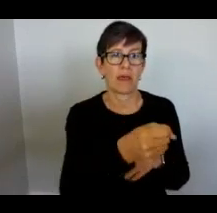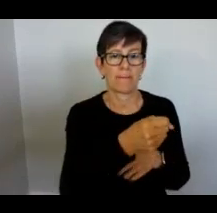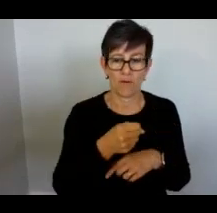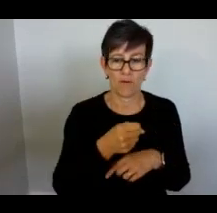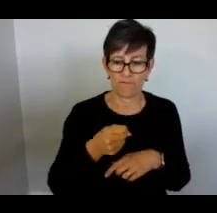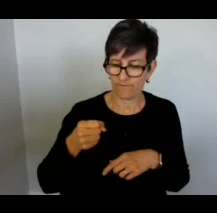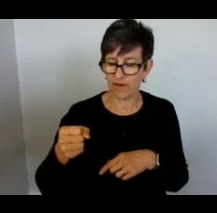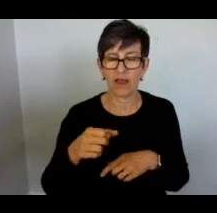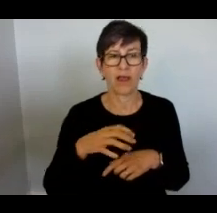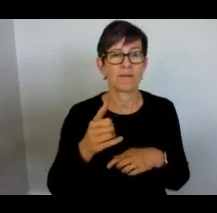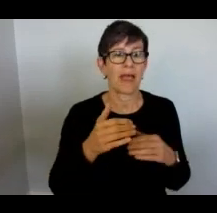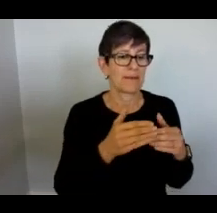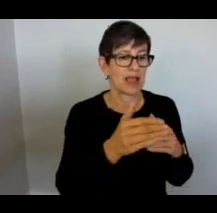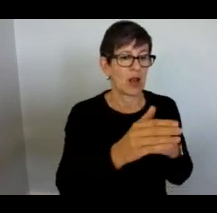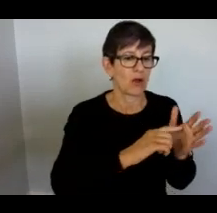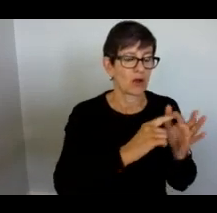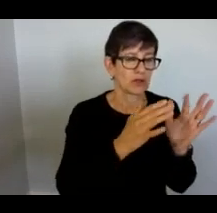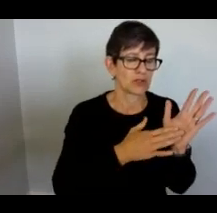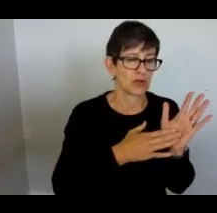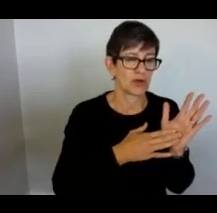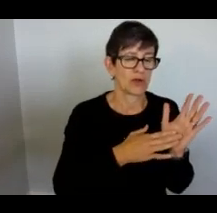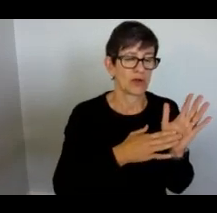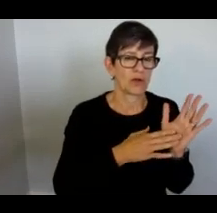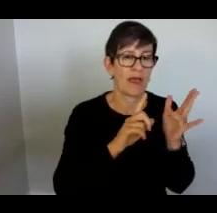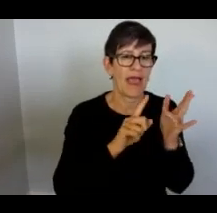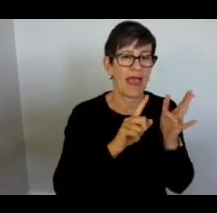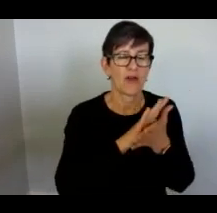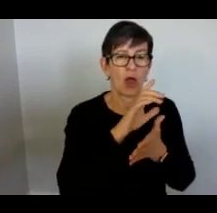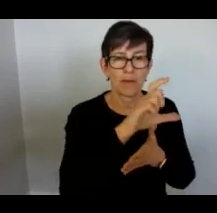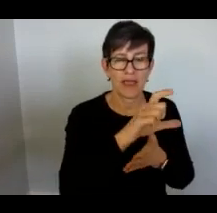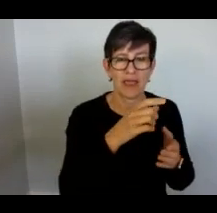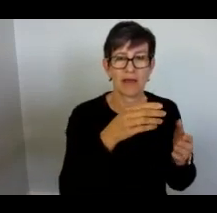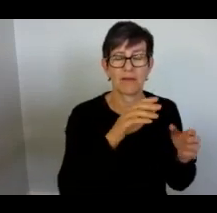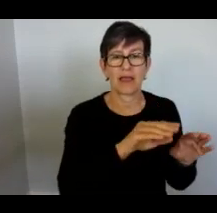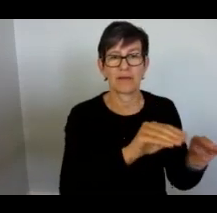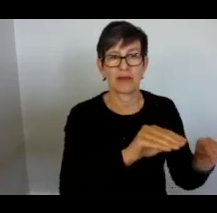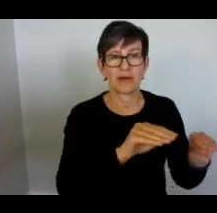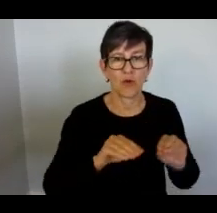children's residentials into the adult world they may not have that guardian, for instance.